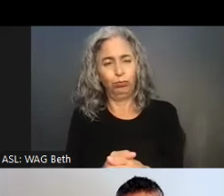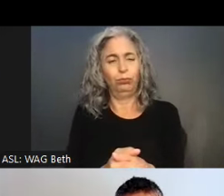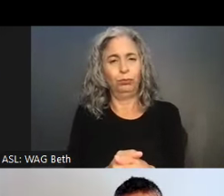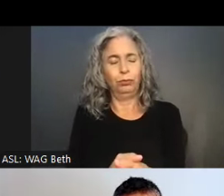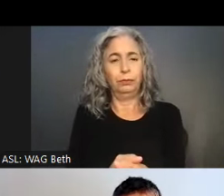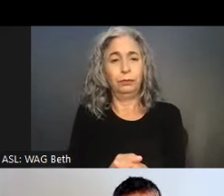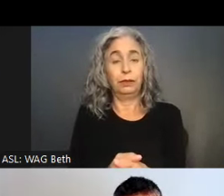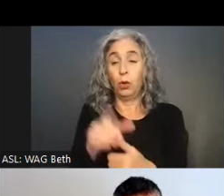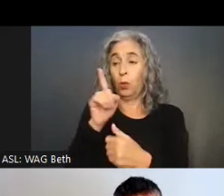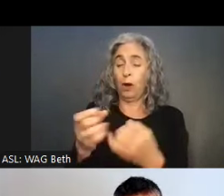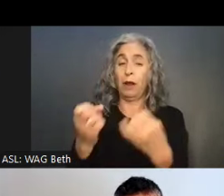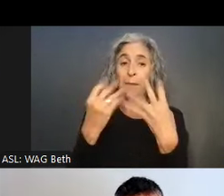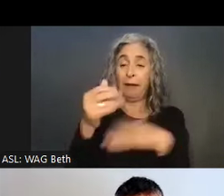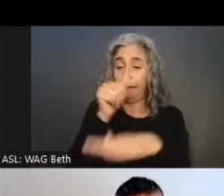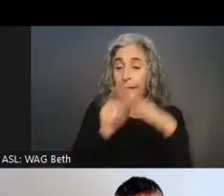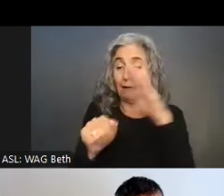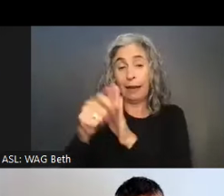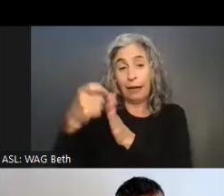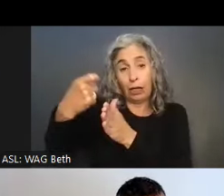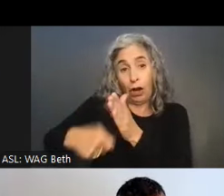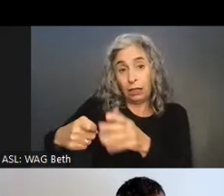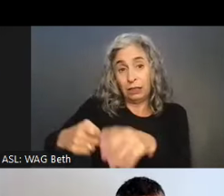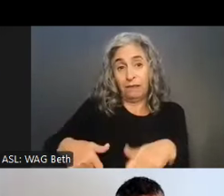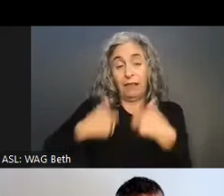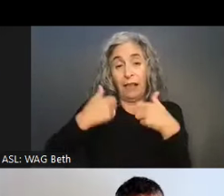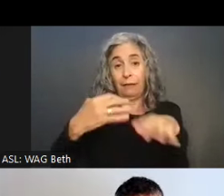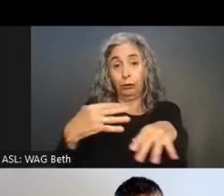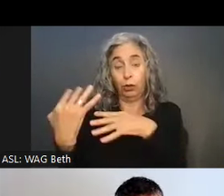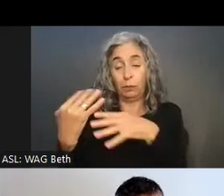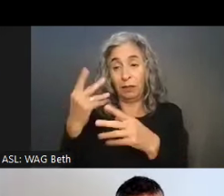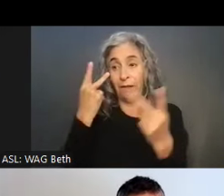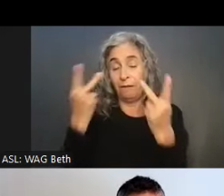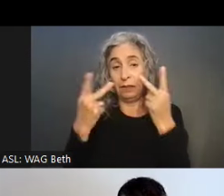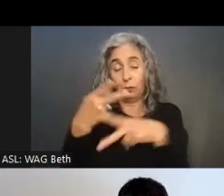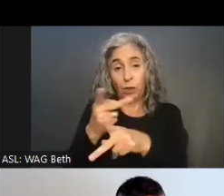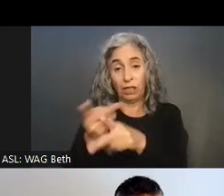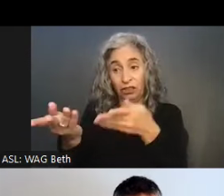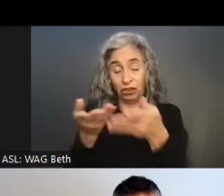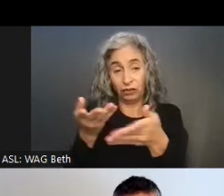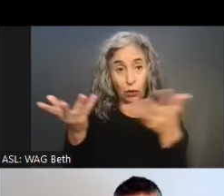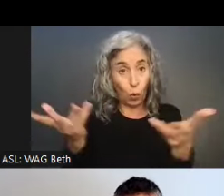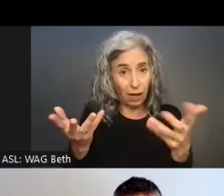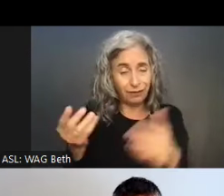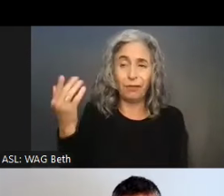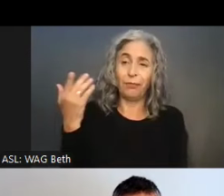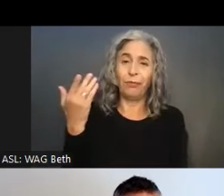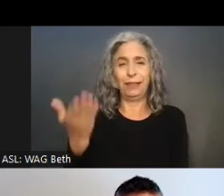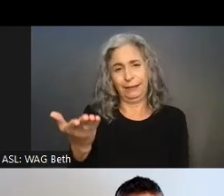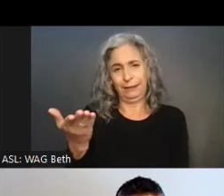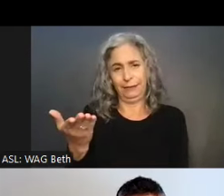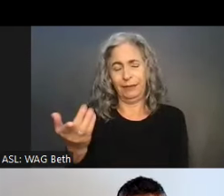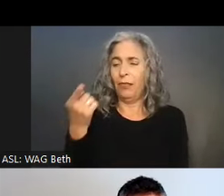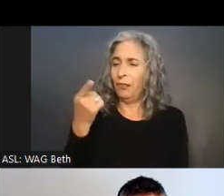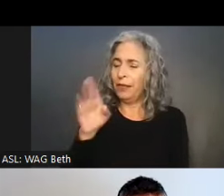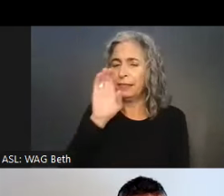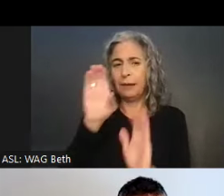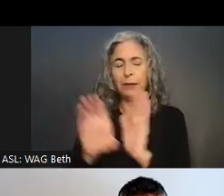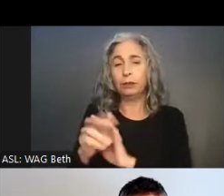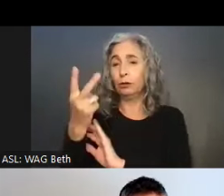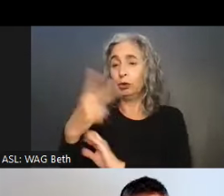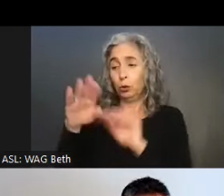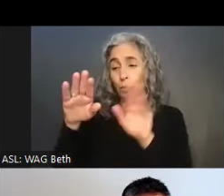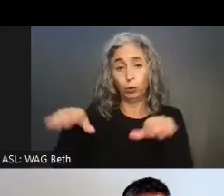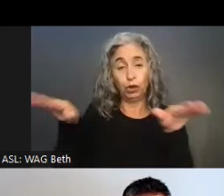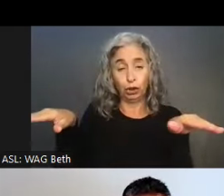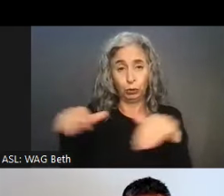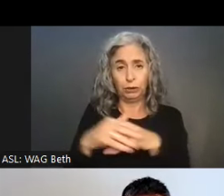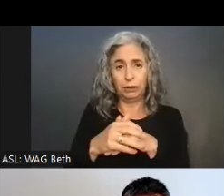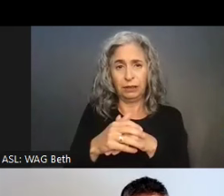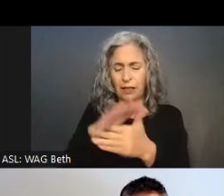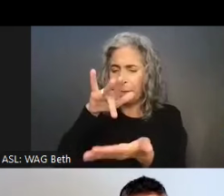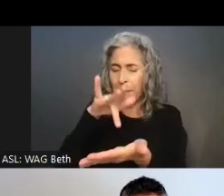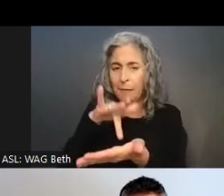the hidden costs is this, this is a picture of two children in a mineral mine in Africa